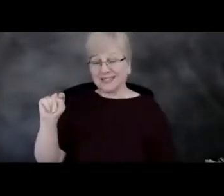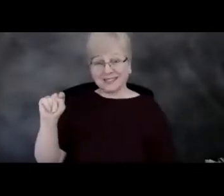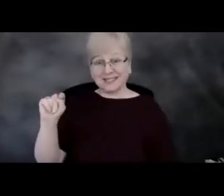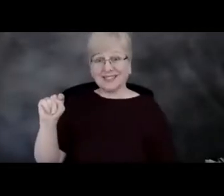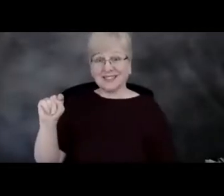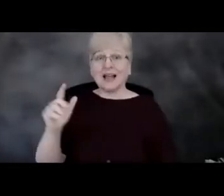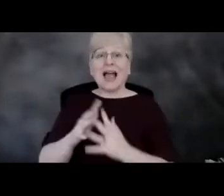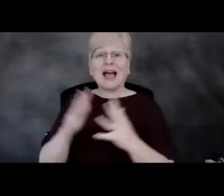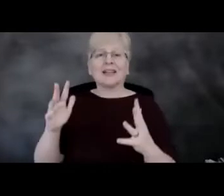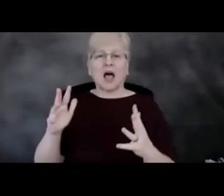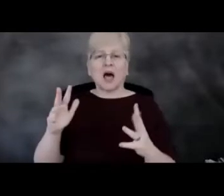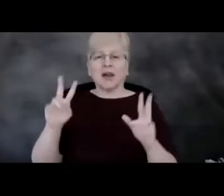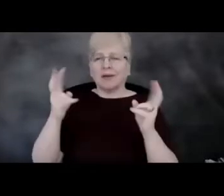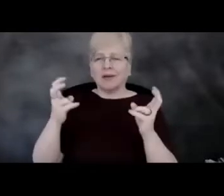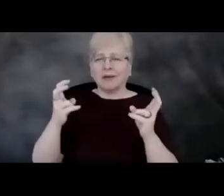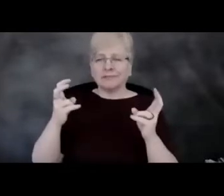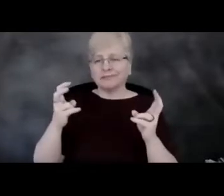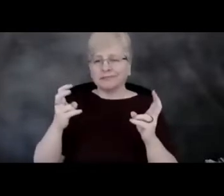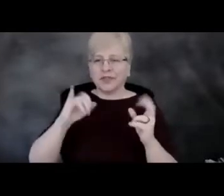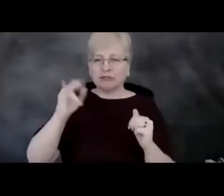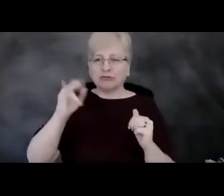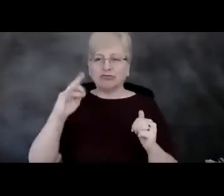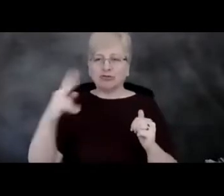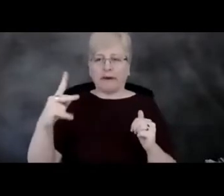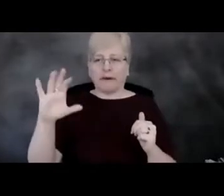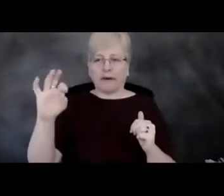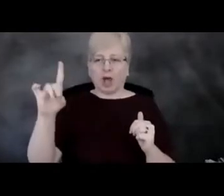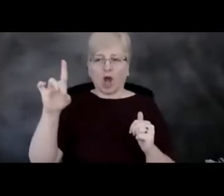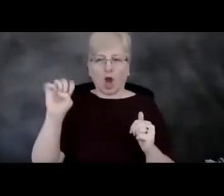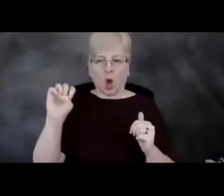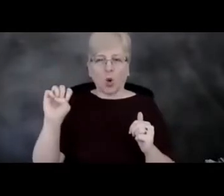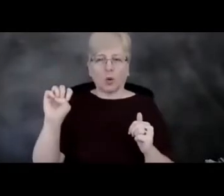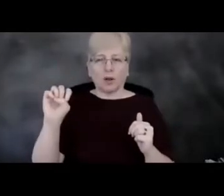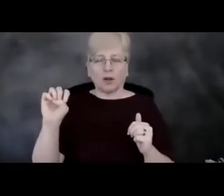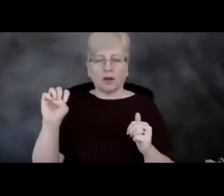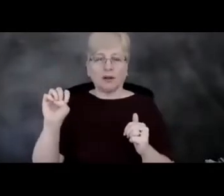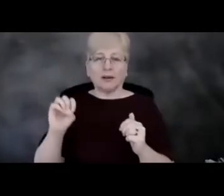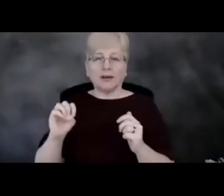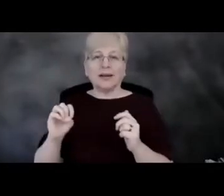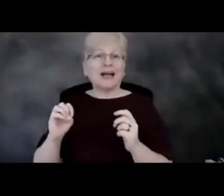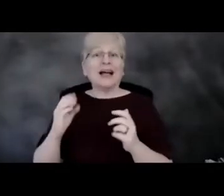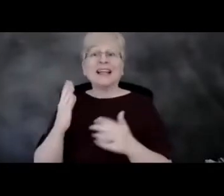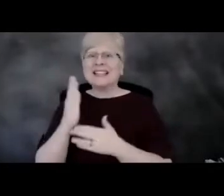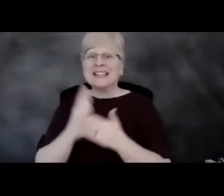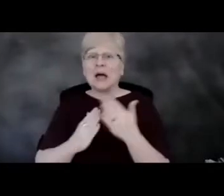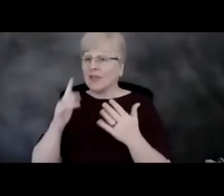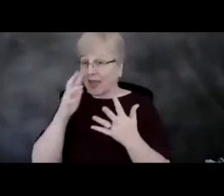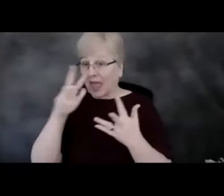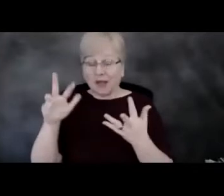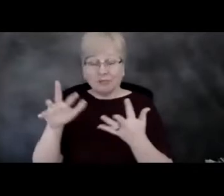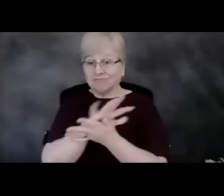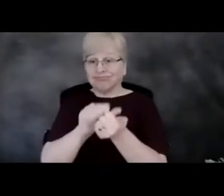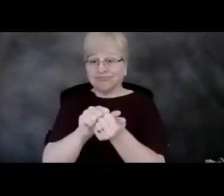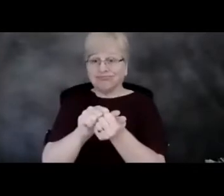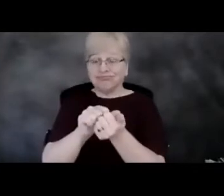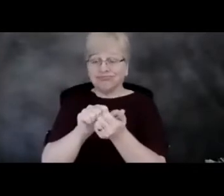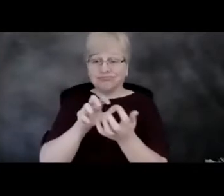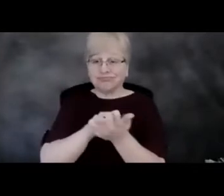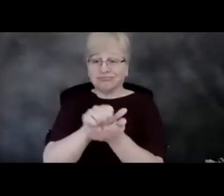junk code 16:45:50 that troubles with it, some of it Matt rather malicious. 16:46:00 And it could create problems with